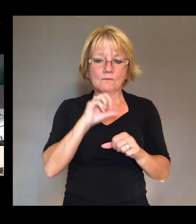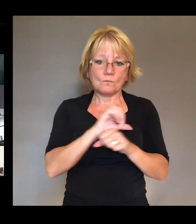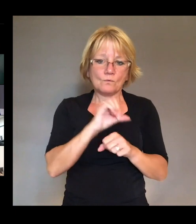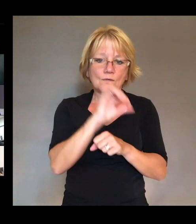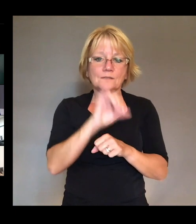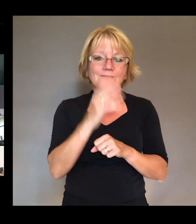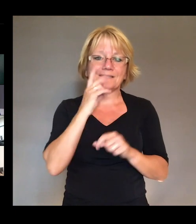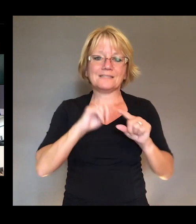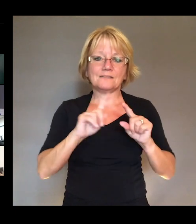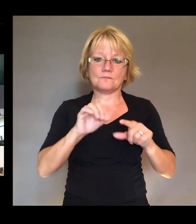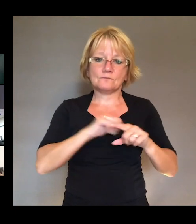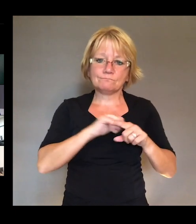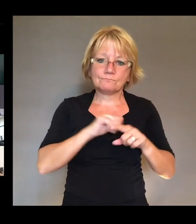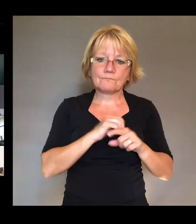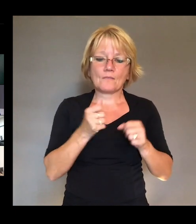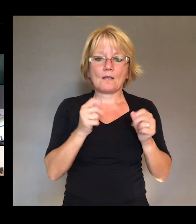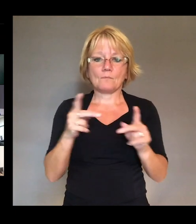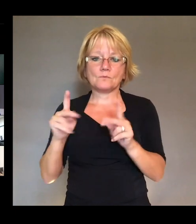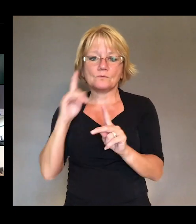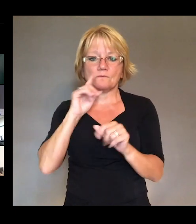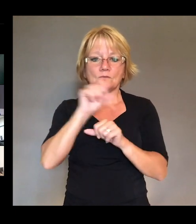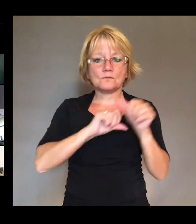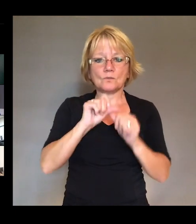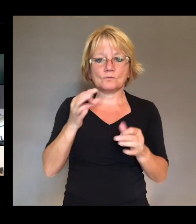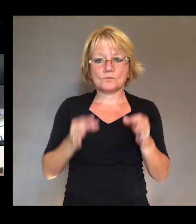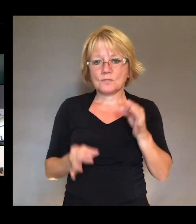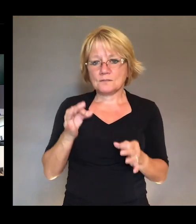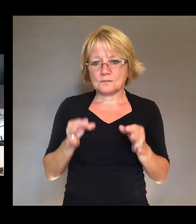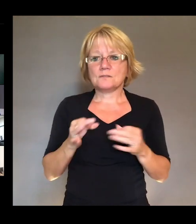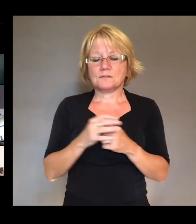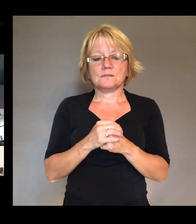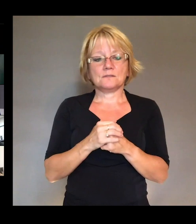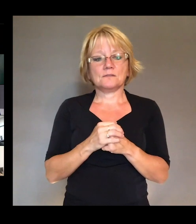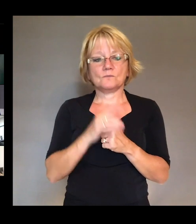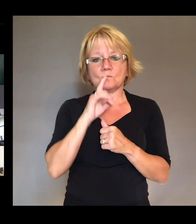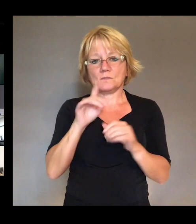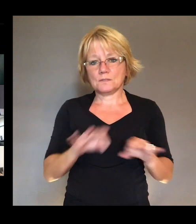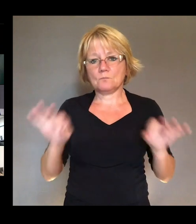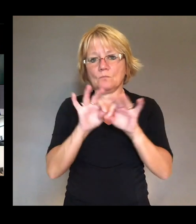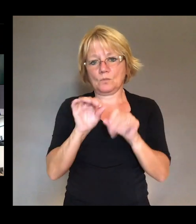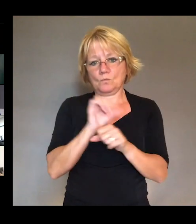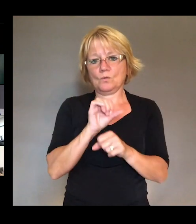and working with them as we are right now, looking at different trainings and opportunities for social justice. And this is really important work